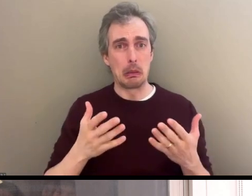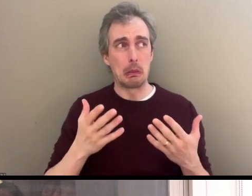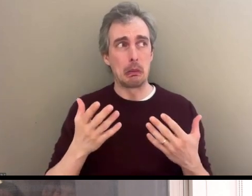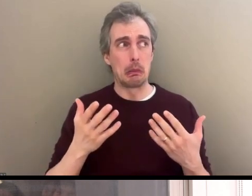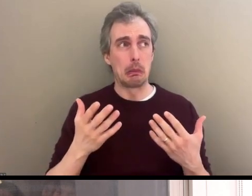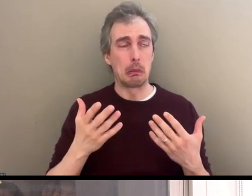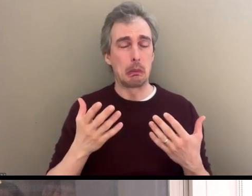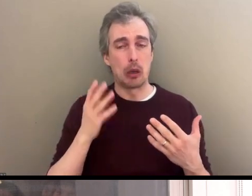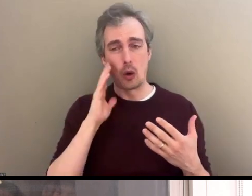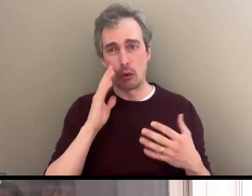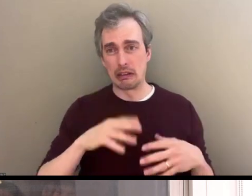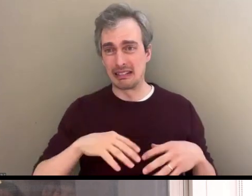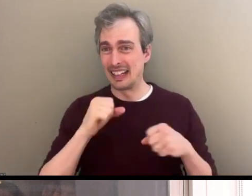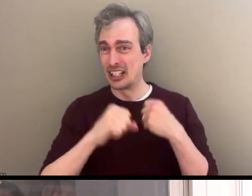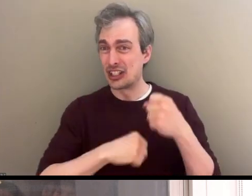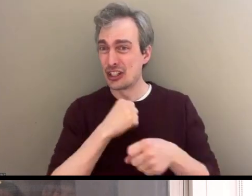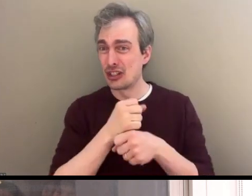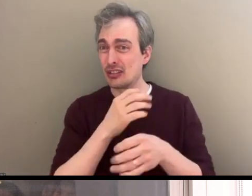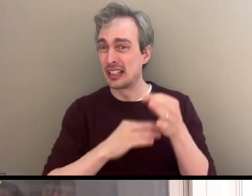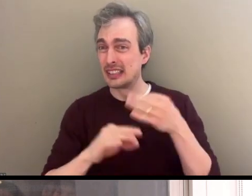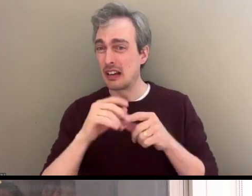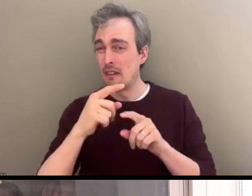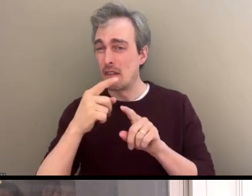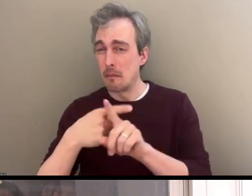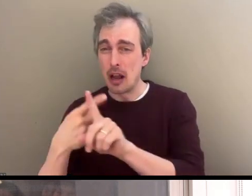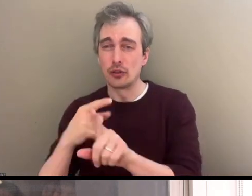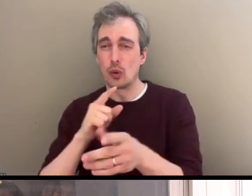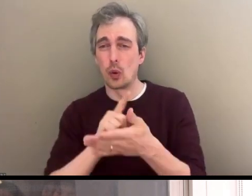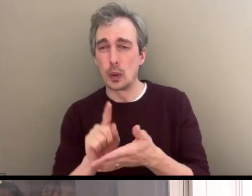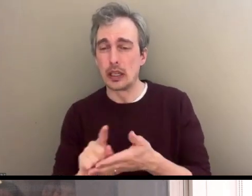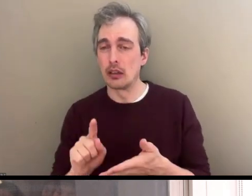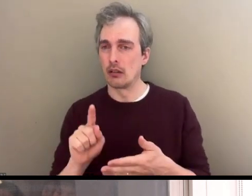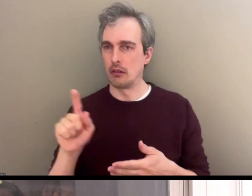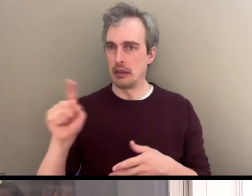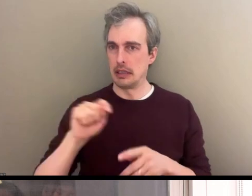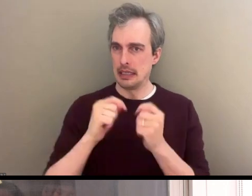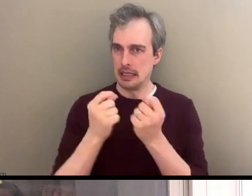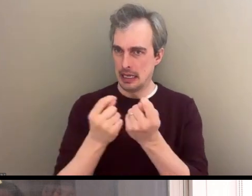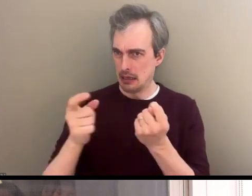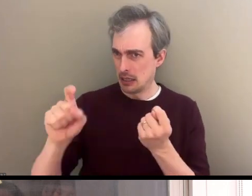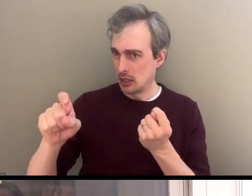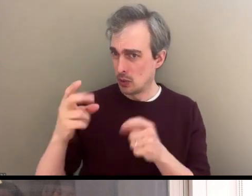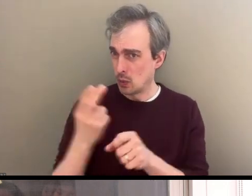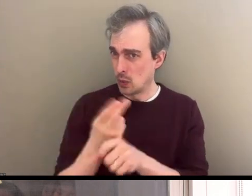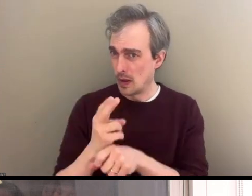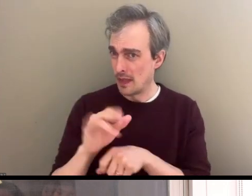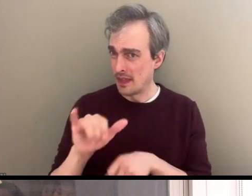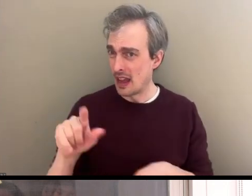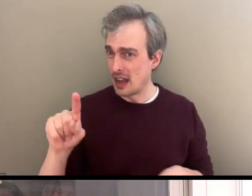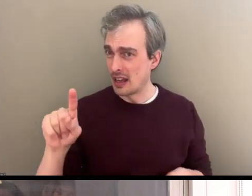Does the team need to use it? Right. These are all things to consider. And only you or your teams could answer that question.